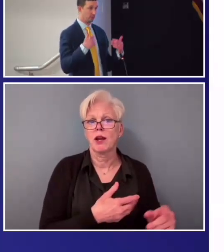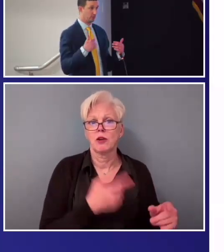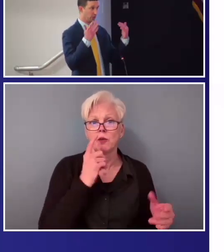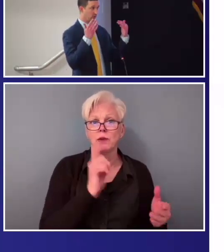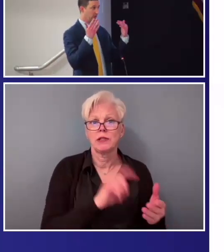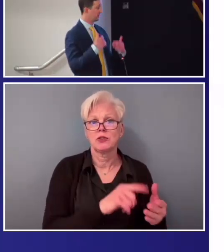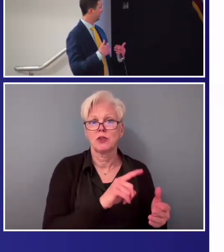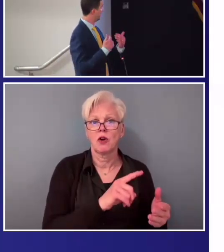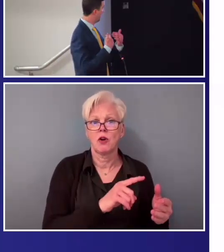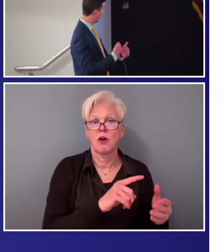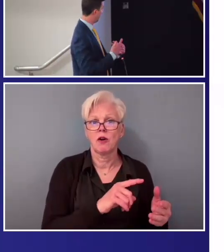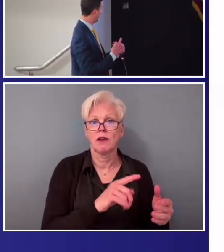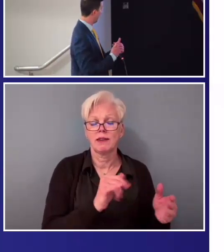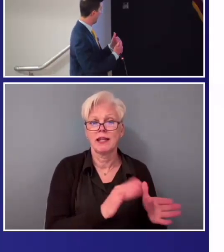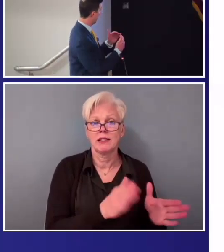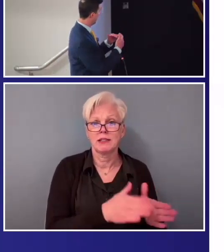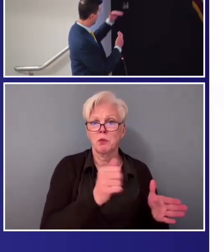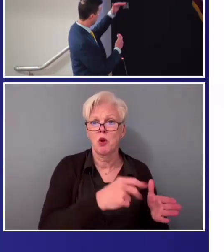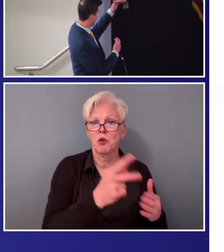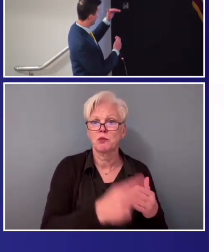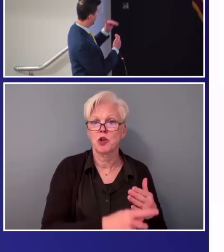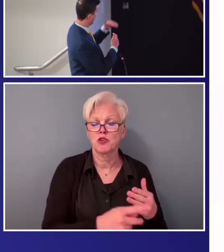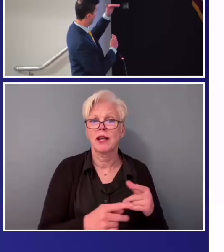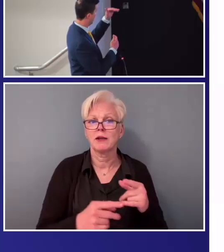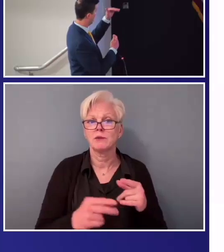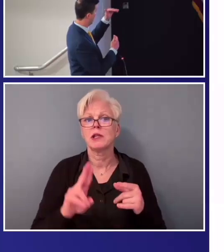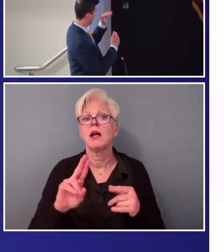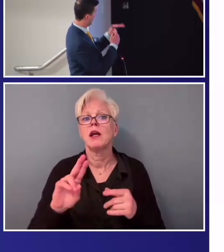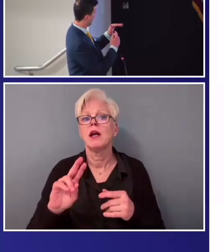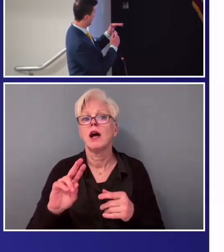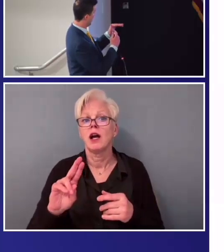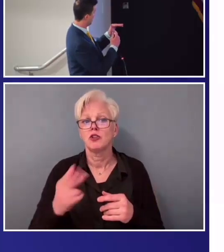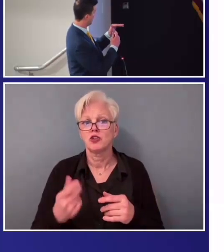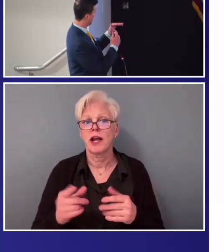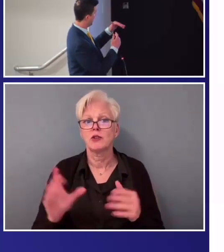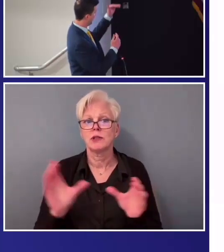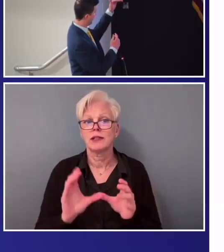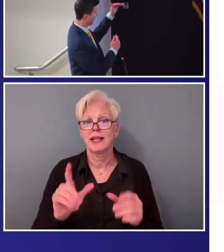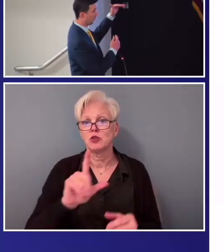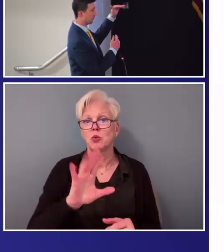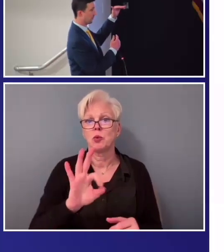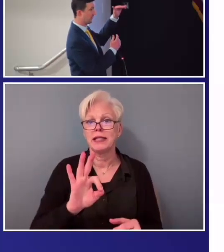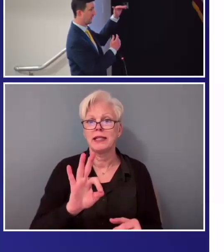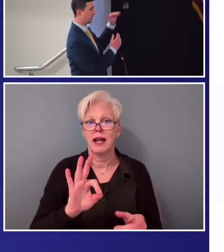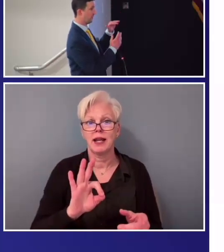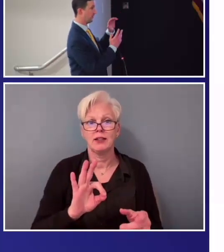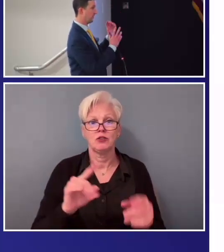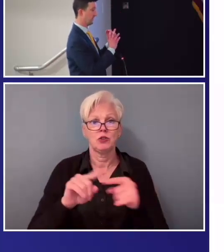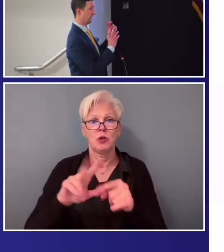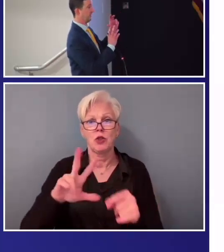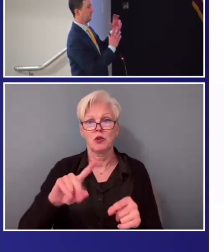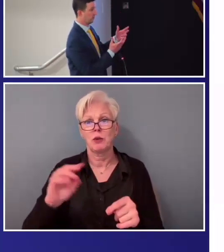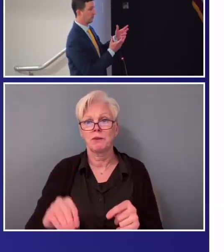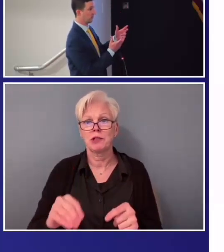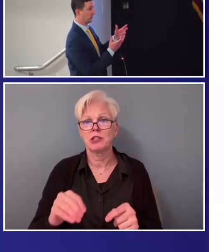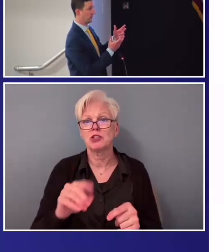disproportionately smaller programs at the undergraduate cert level, it went from 29% to 31%. So those are just slightly larger